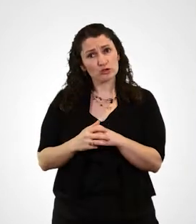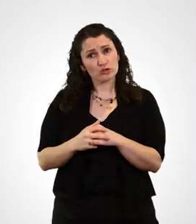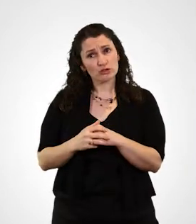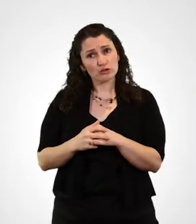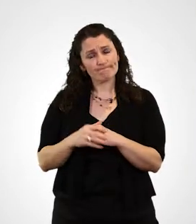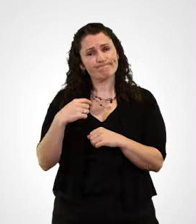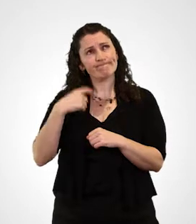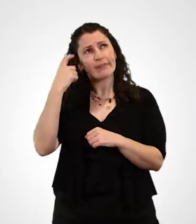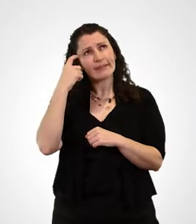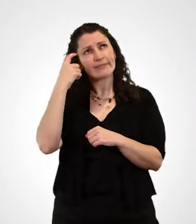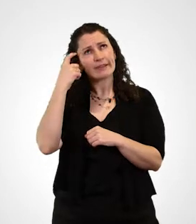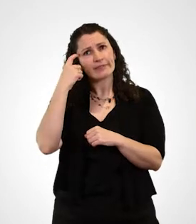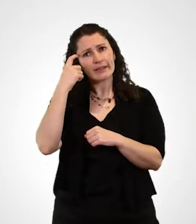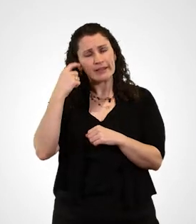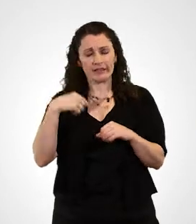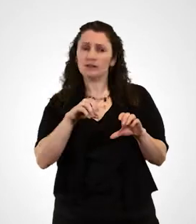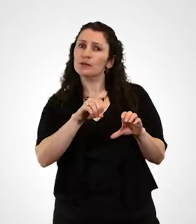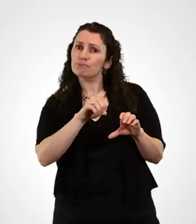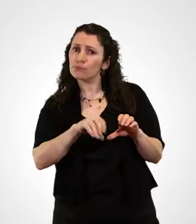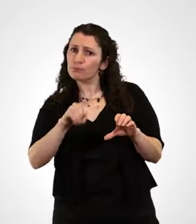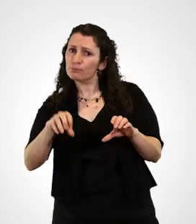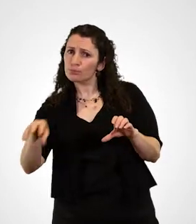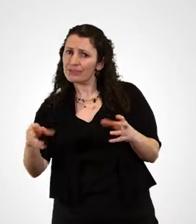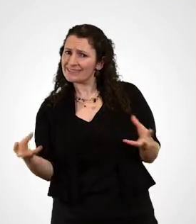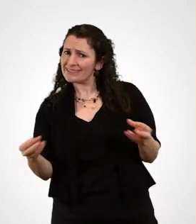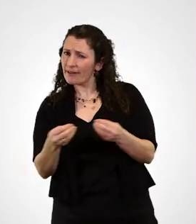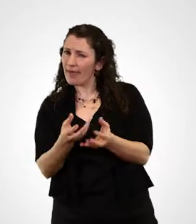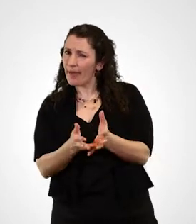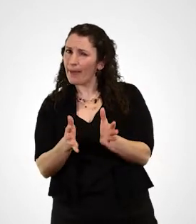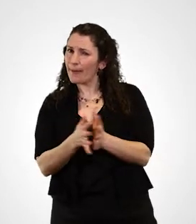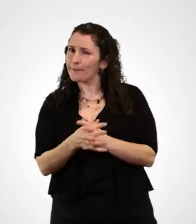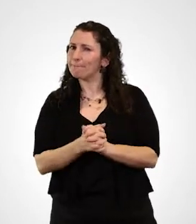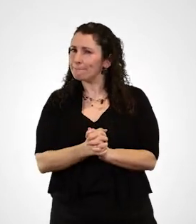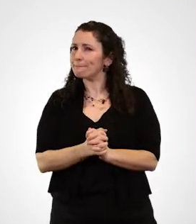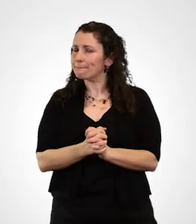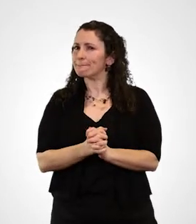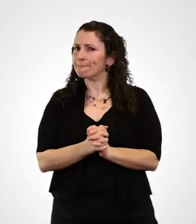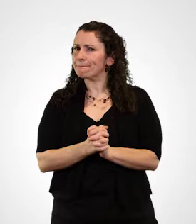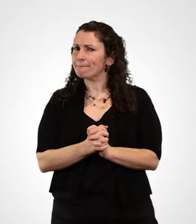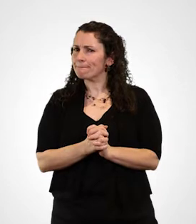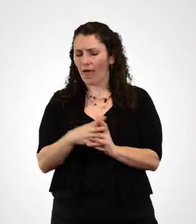Let's see. We'll sound this out.